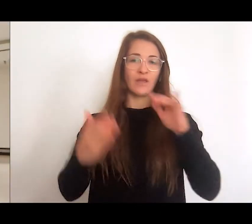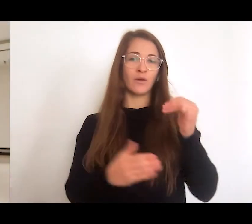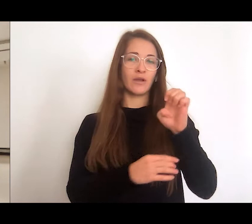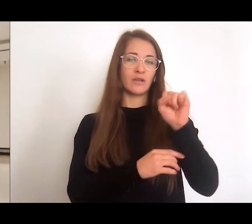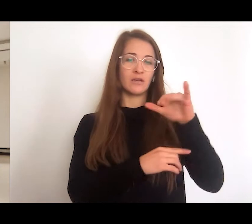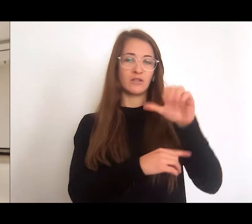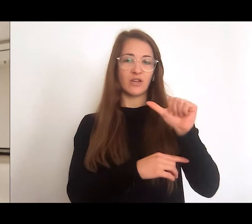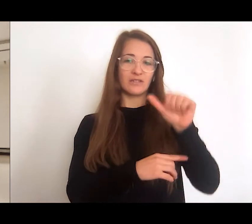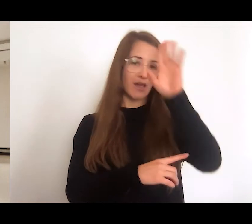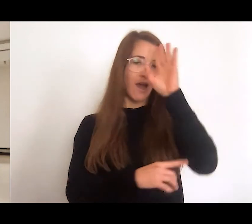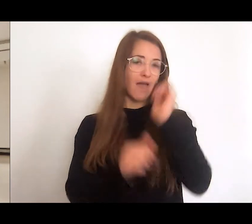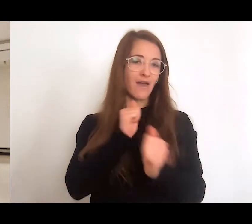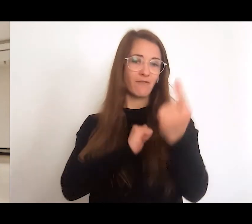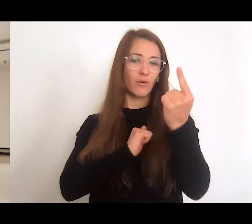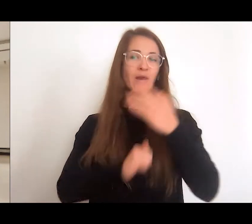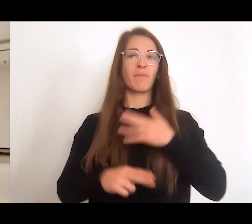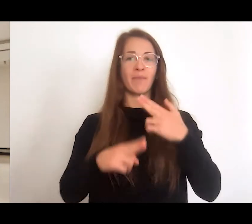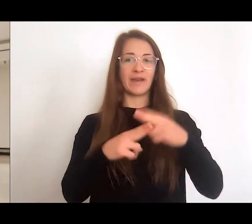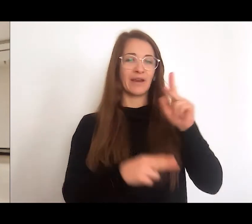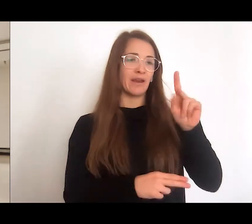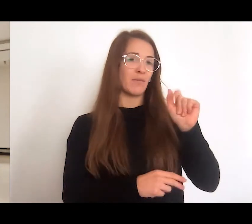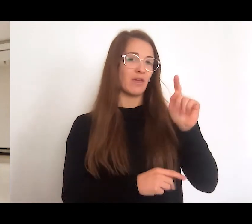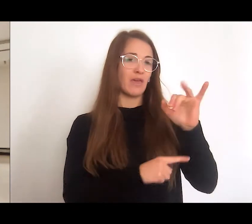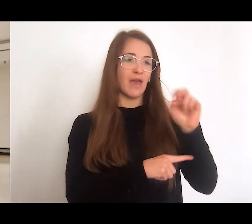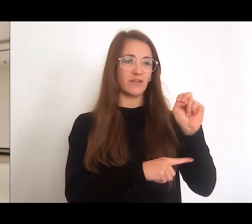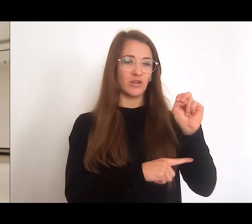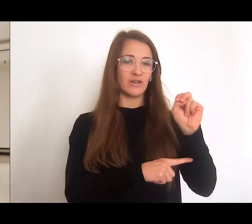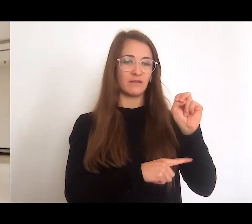GREAT, THANK YOU, JESSICA. HI.